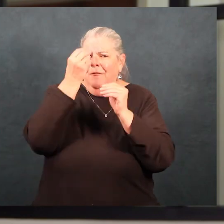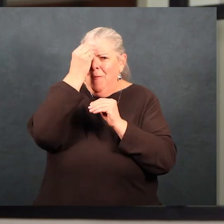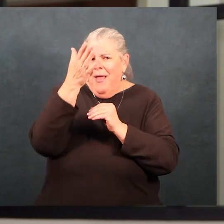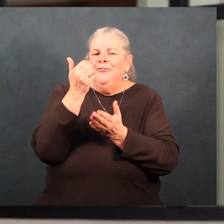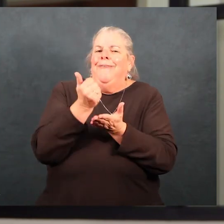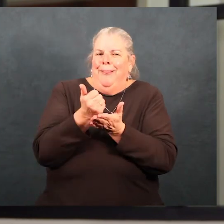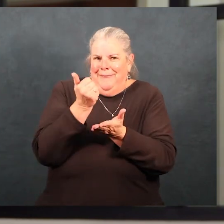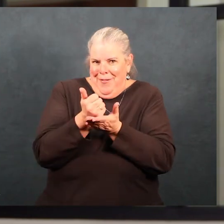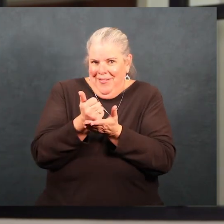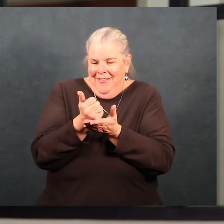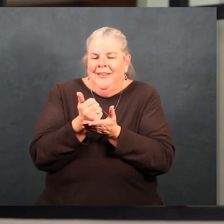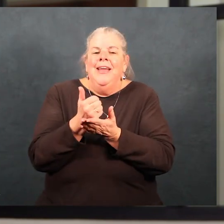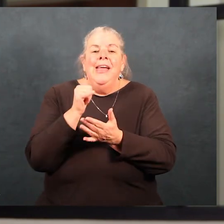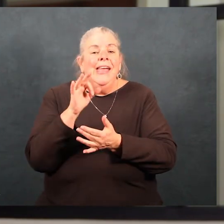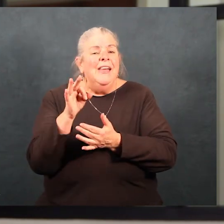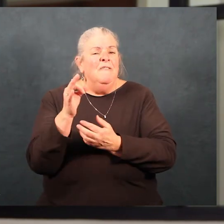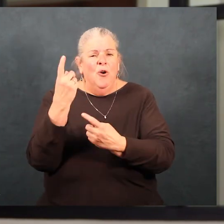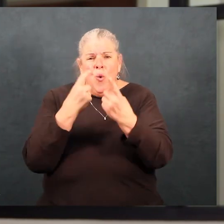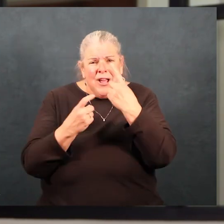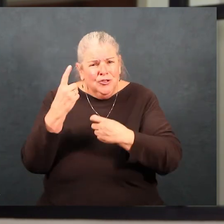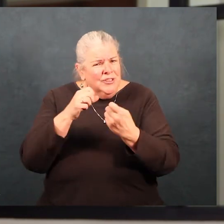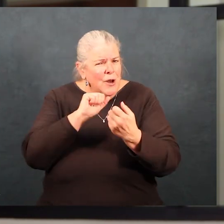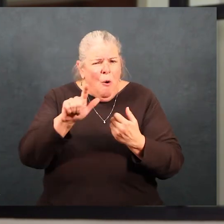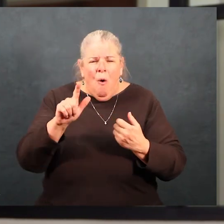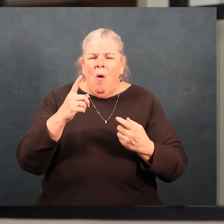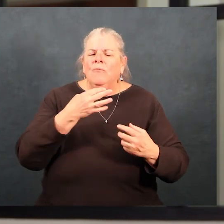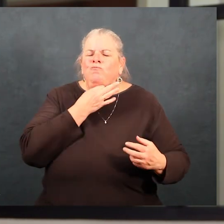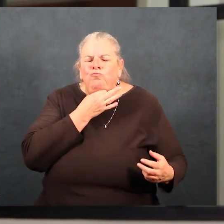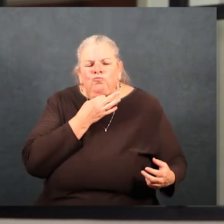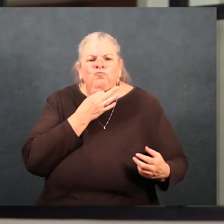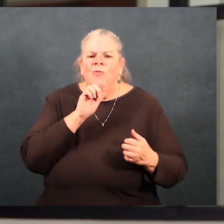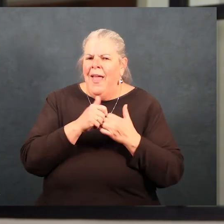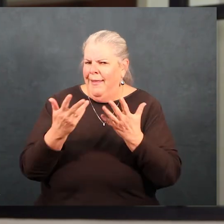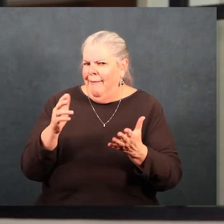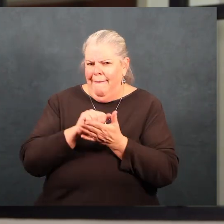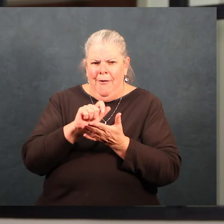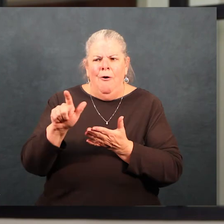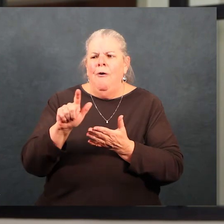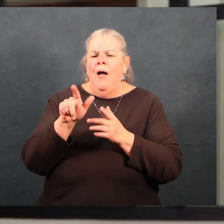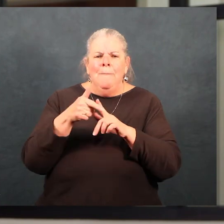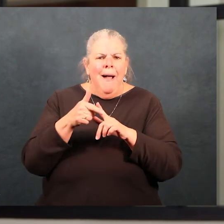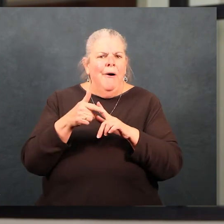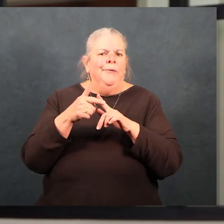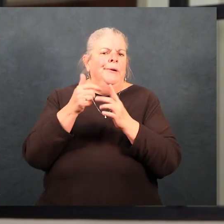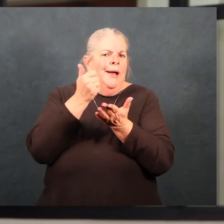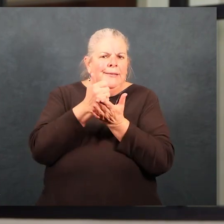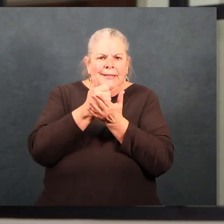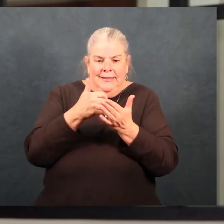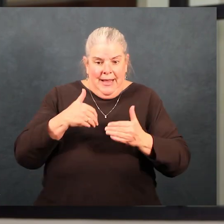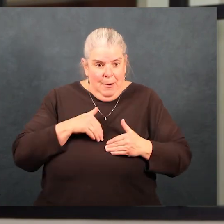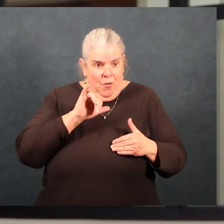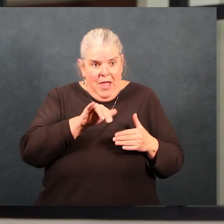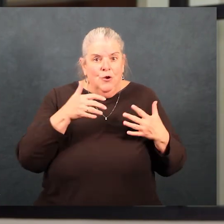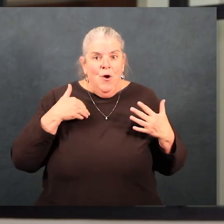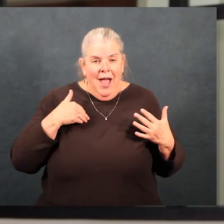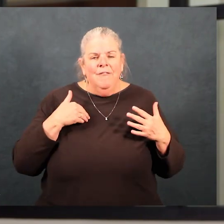If you have any questions about an assistance animal that you have you can reach out to us.